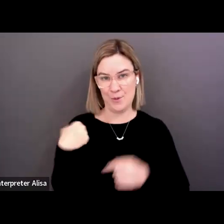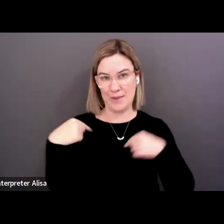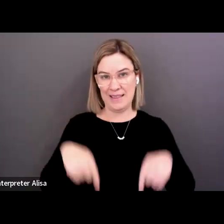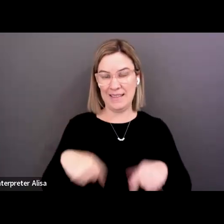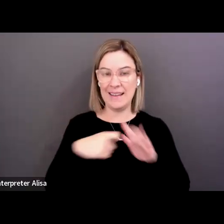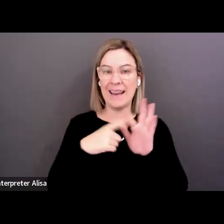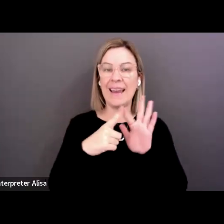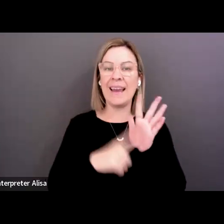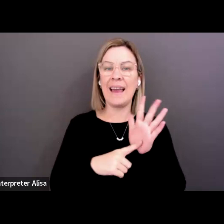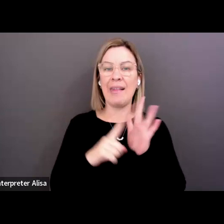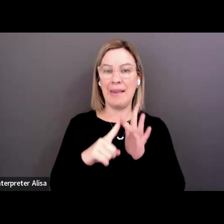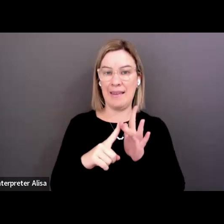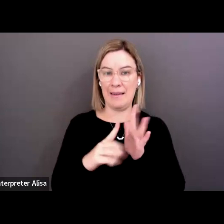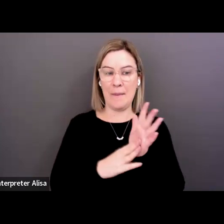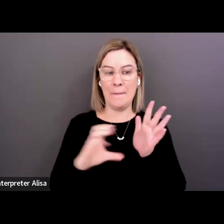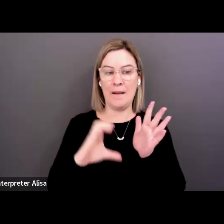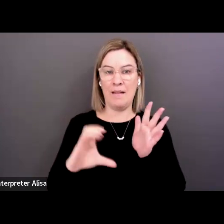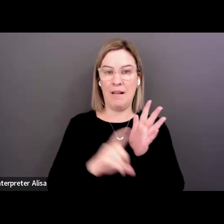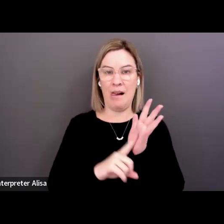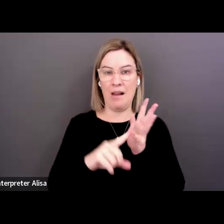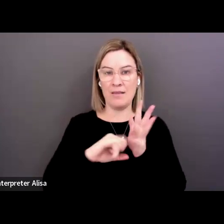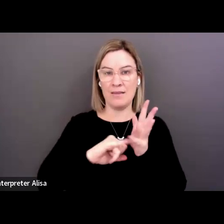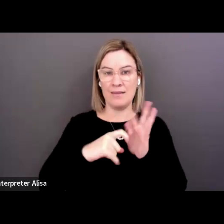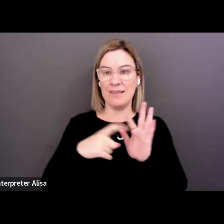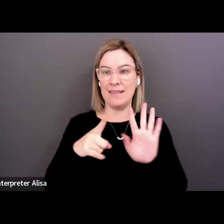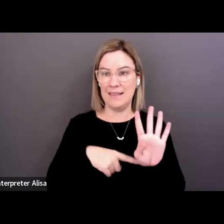Thank you, Alex. I will now pass over to Kelli.